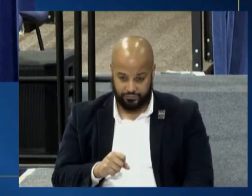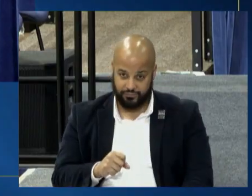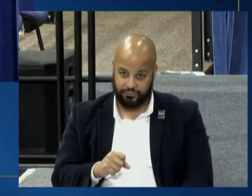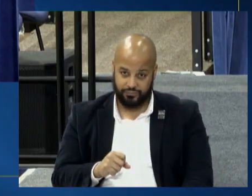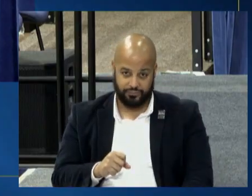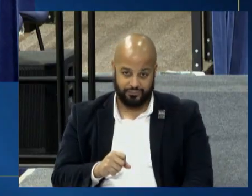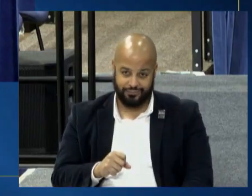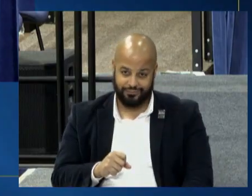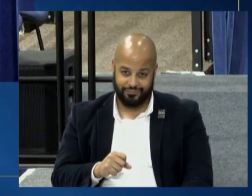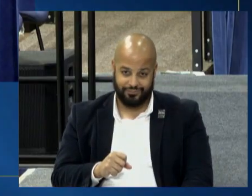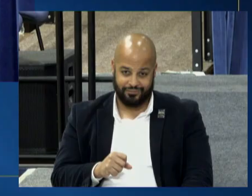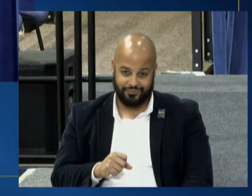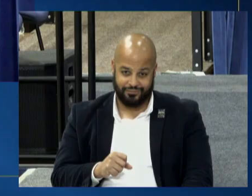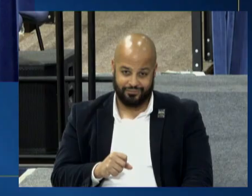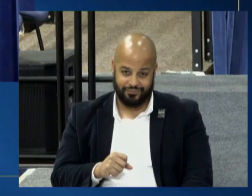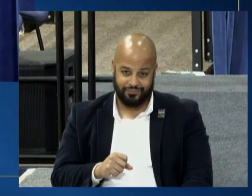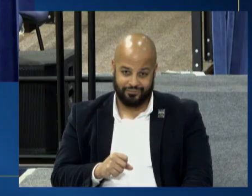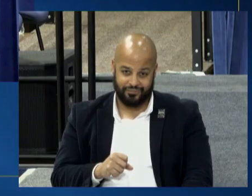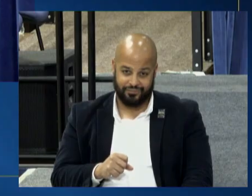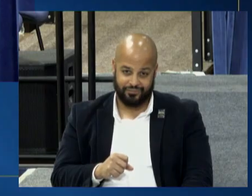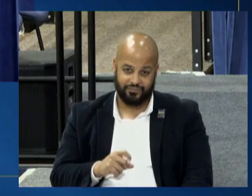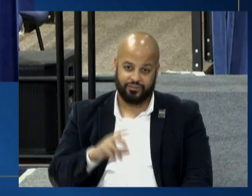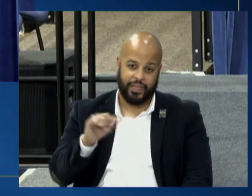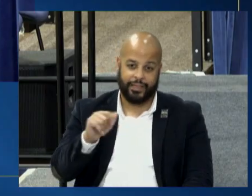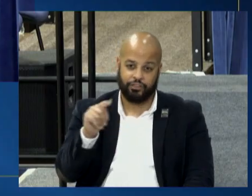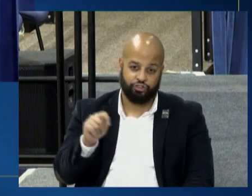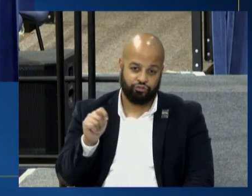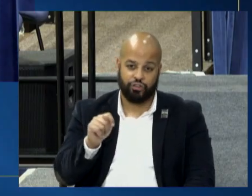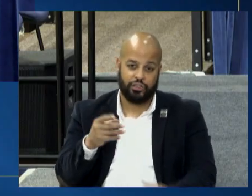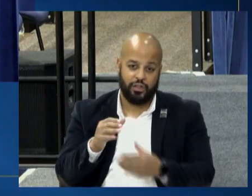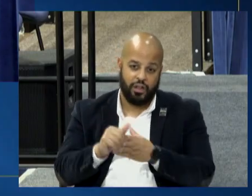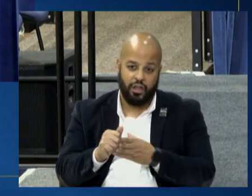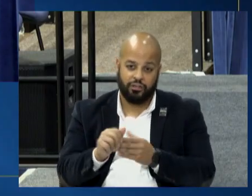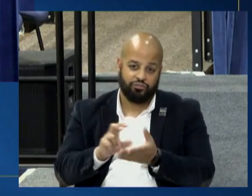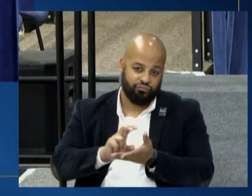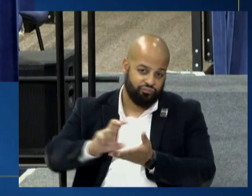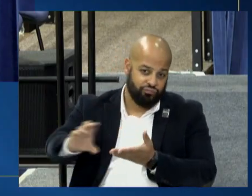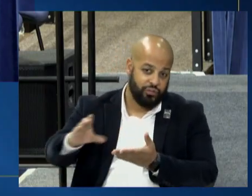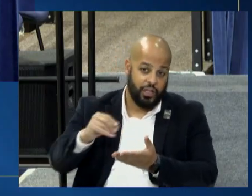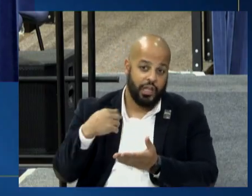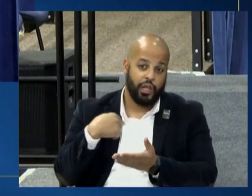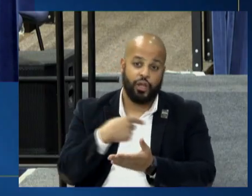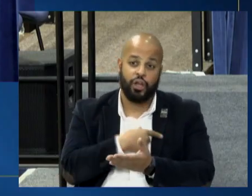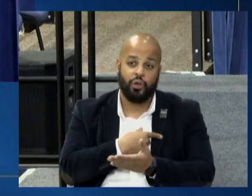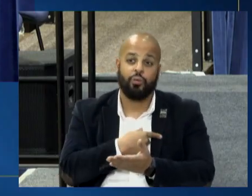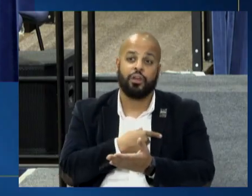trillion. It's going into the health ecosystem. And the way that we thought about ARPA-H in its